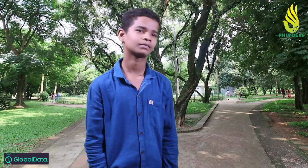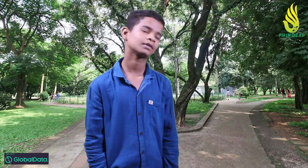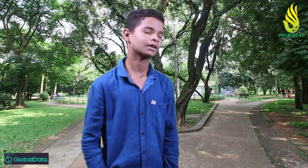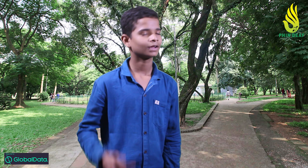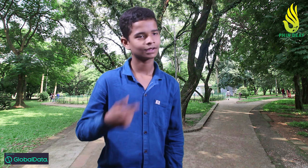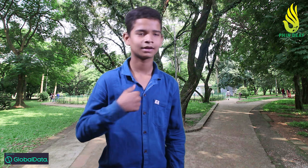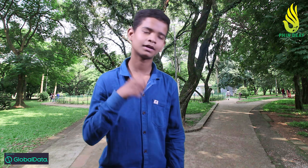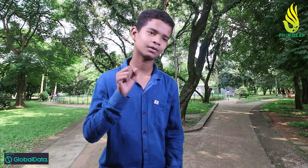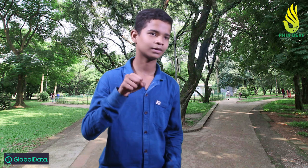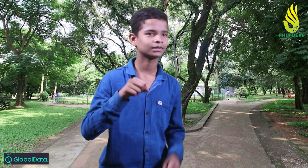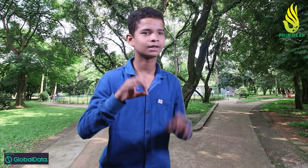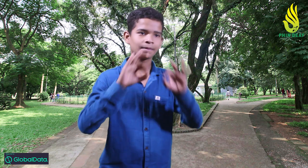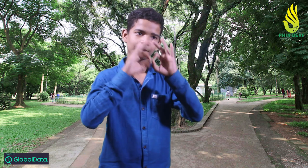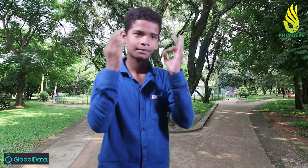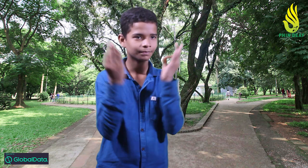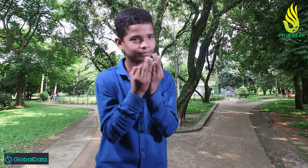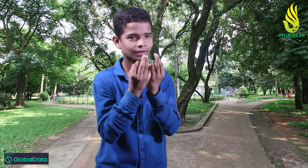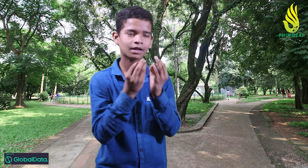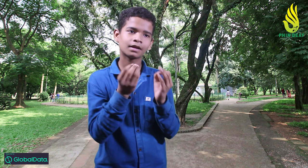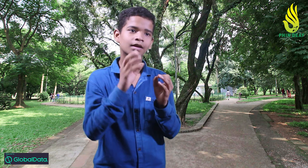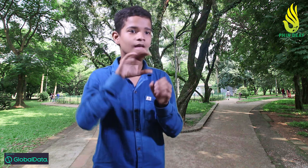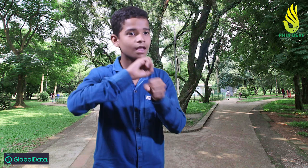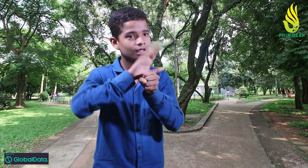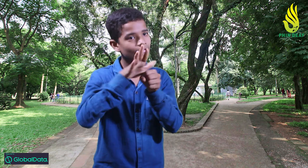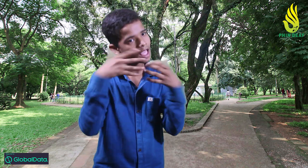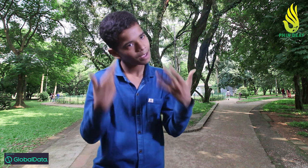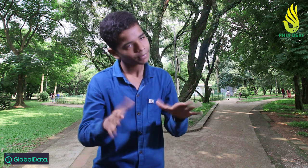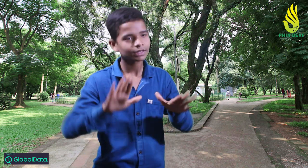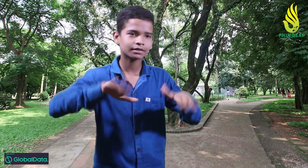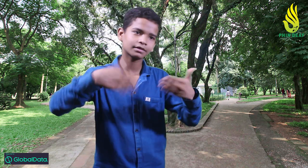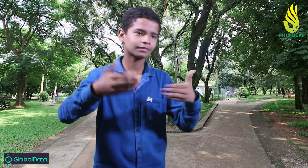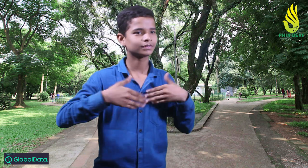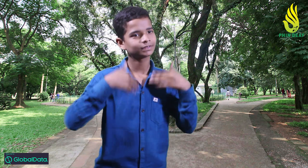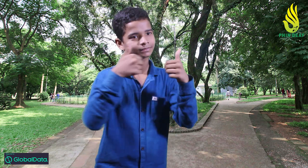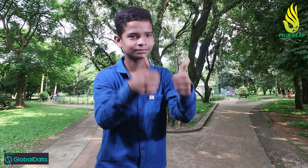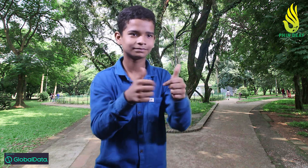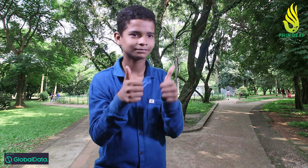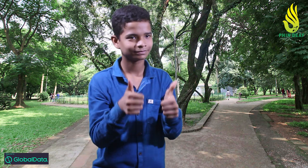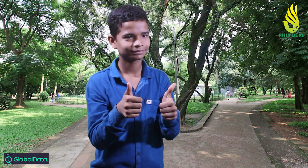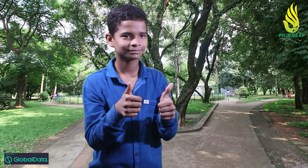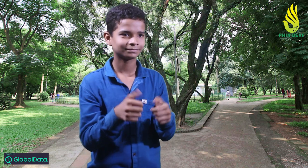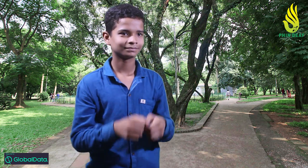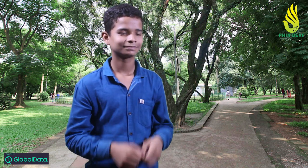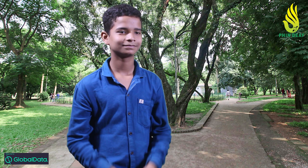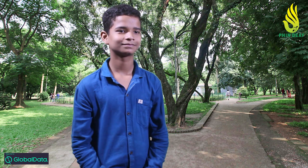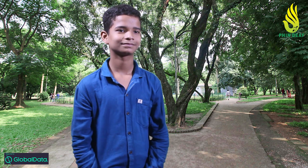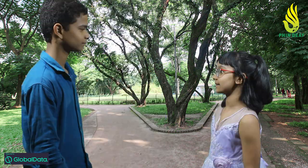Yes I will definitely come to your house for dinner with my family when covid problem is reduced.